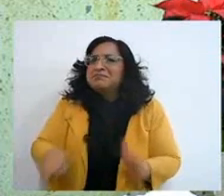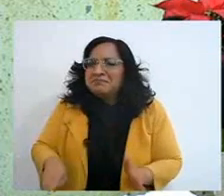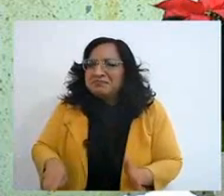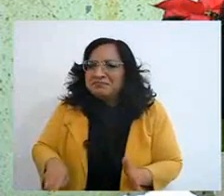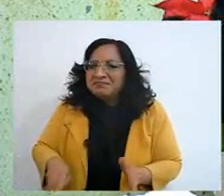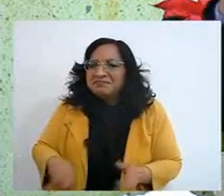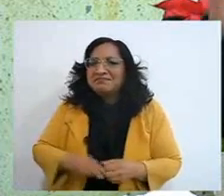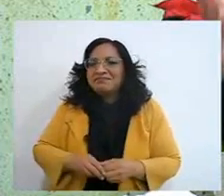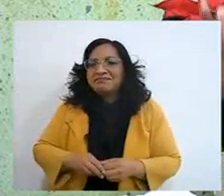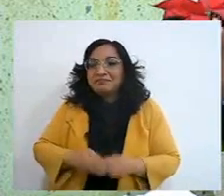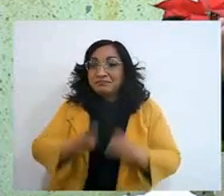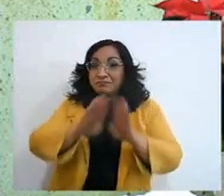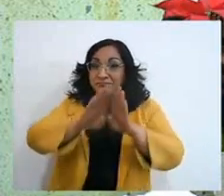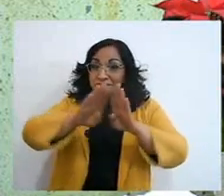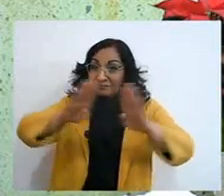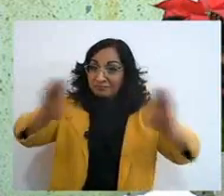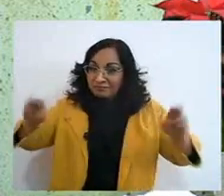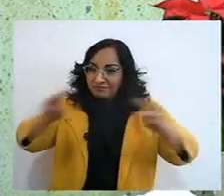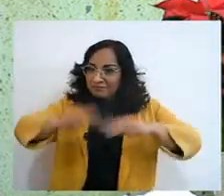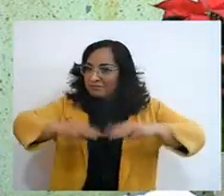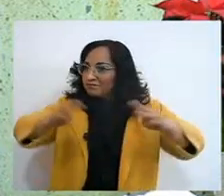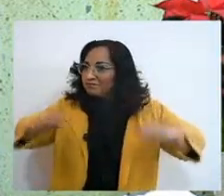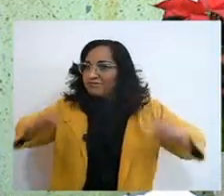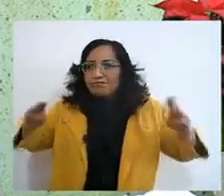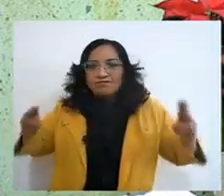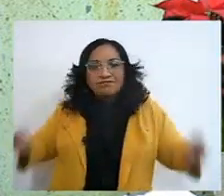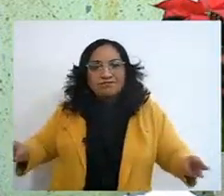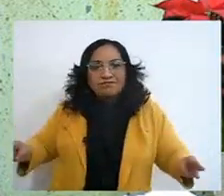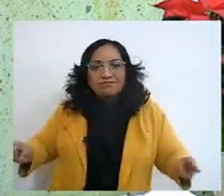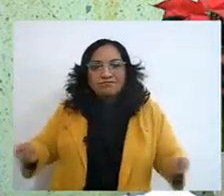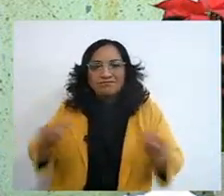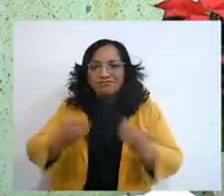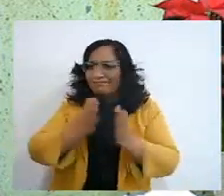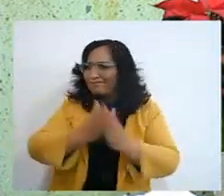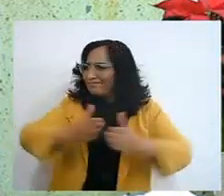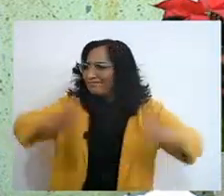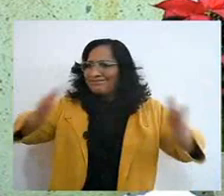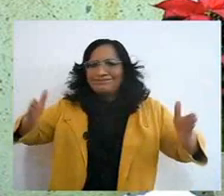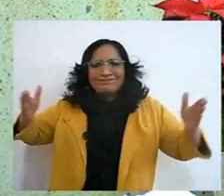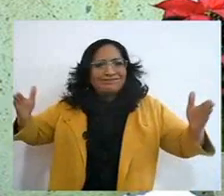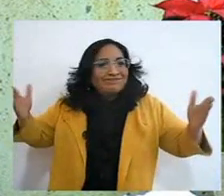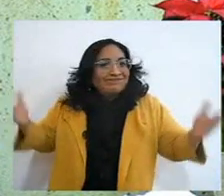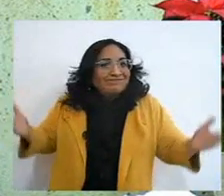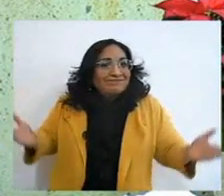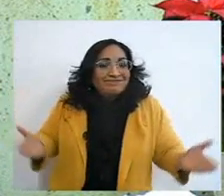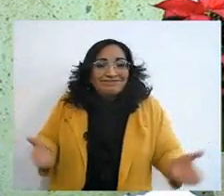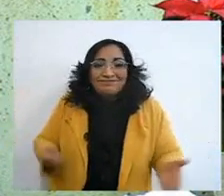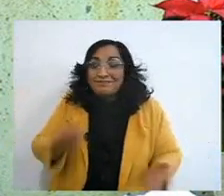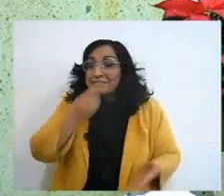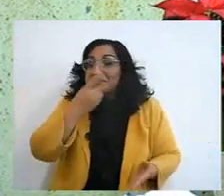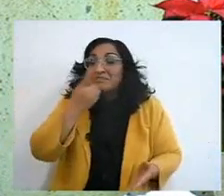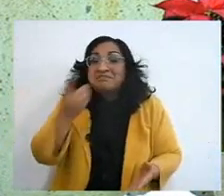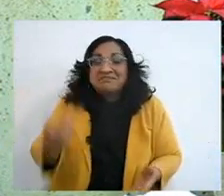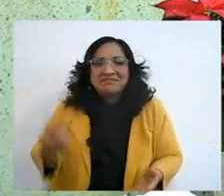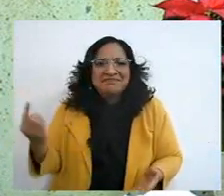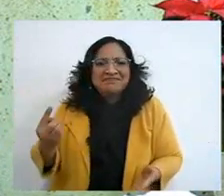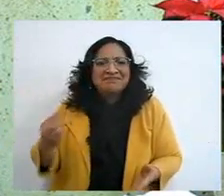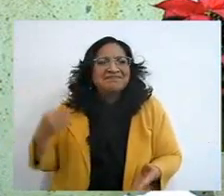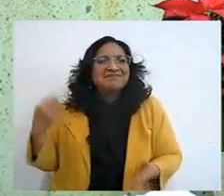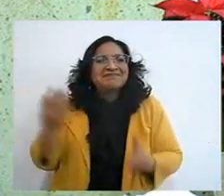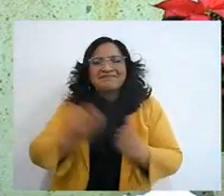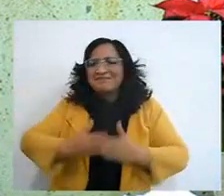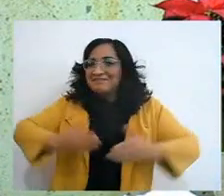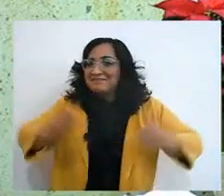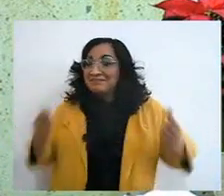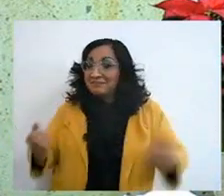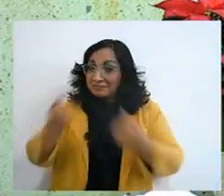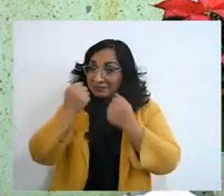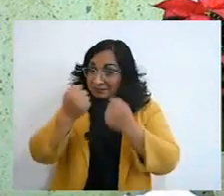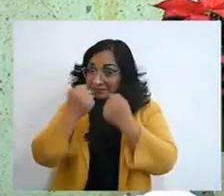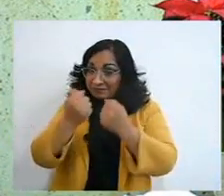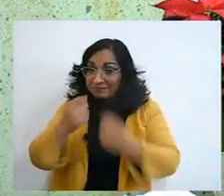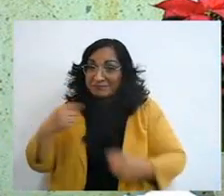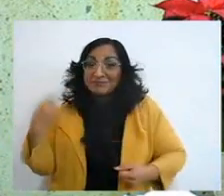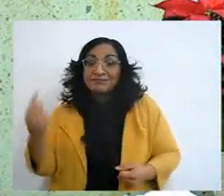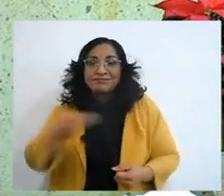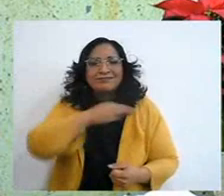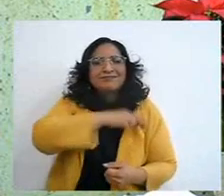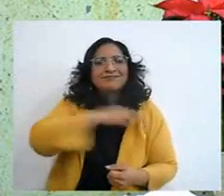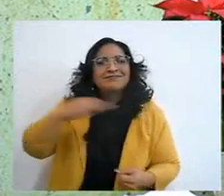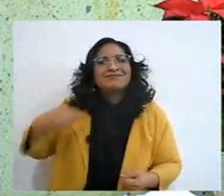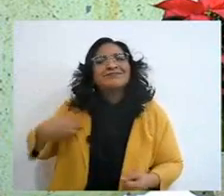That sea opened up, that immensity, you say how big it is and how powerful our God is,